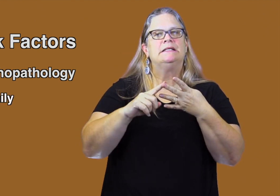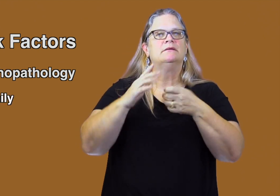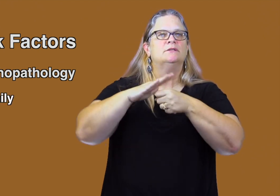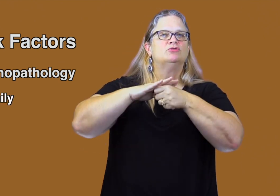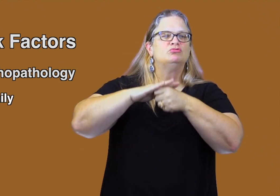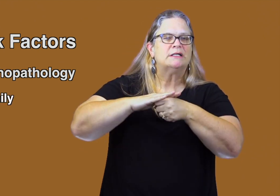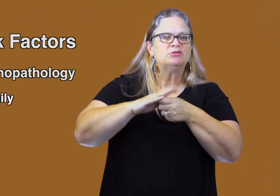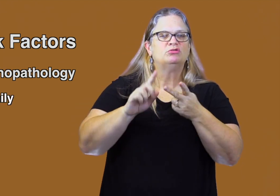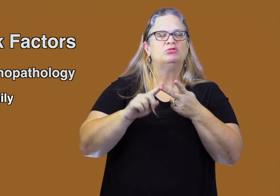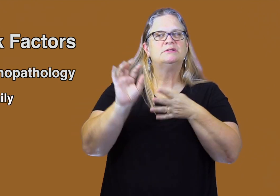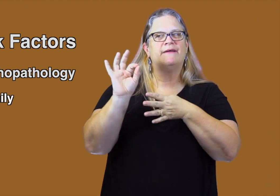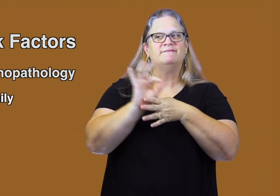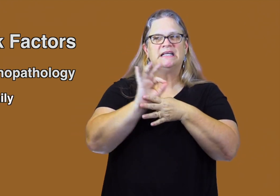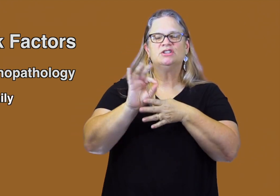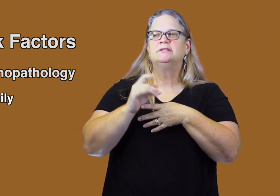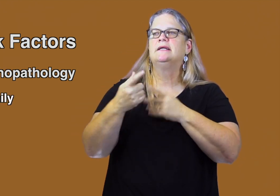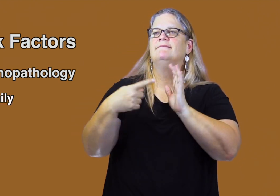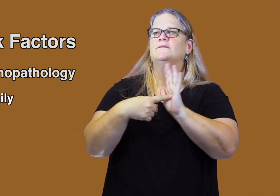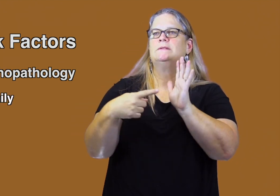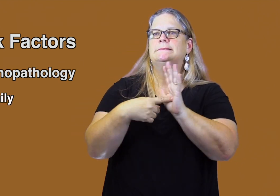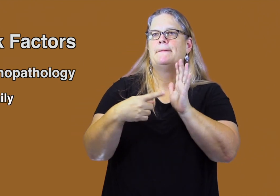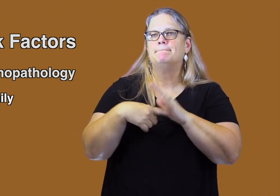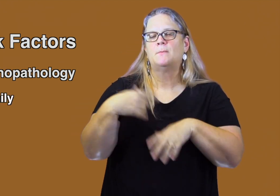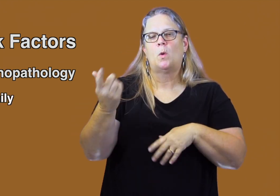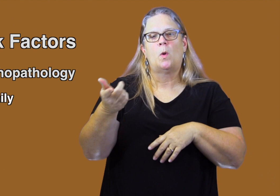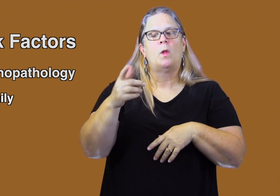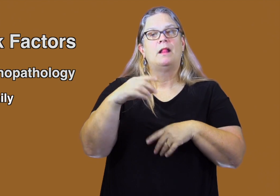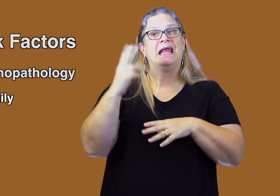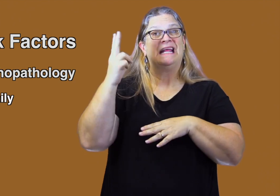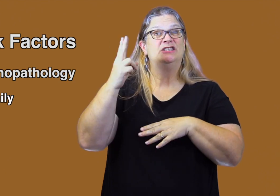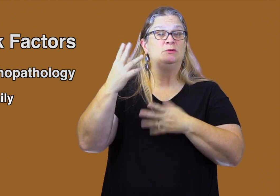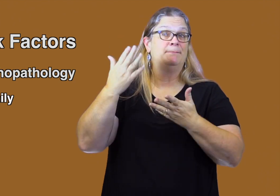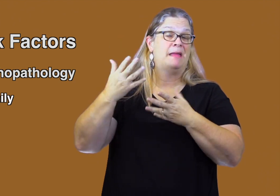Family, including history, stressors and functioning.